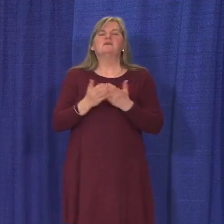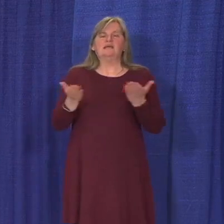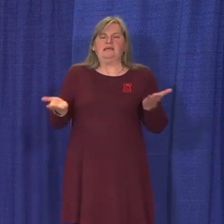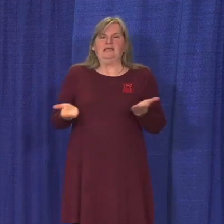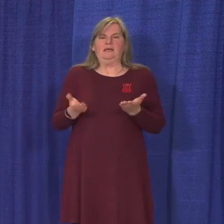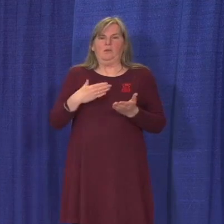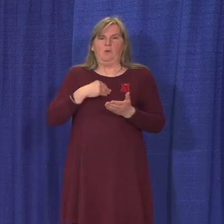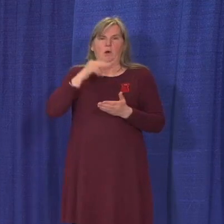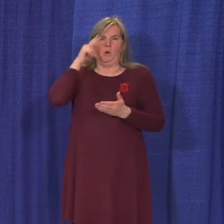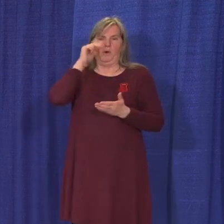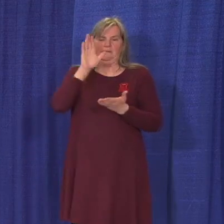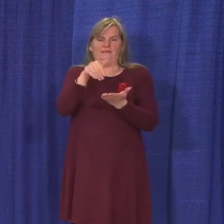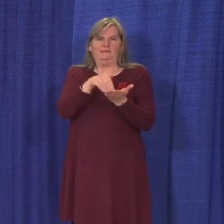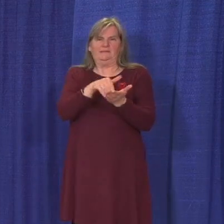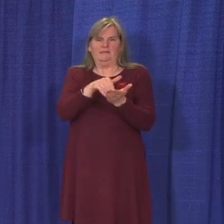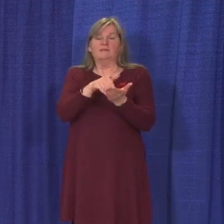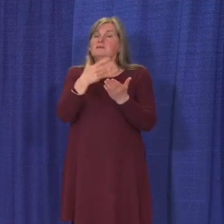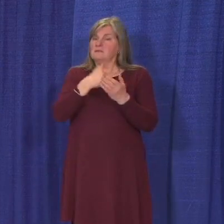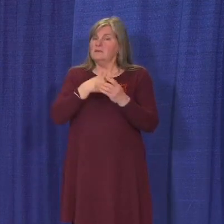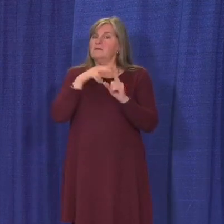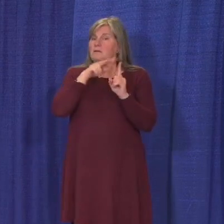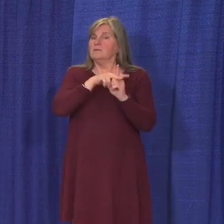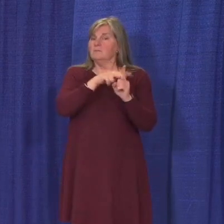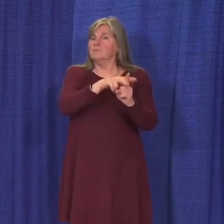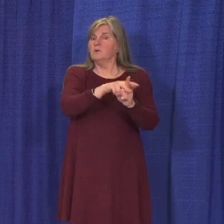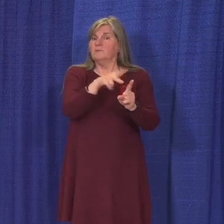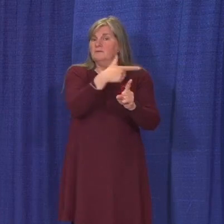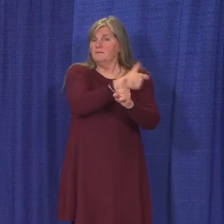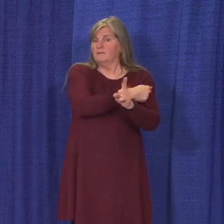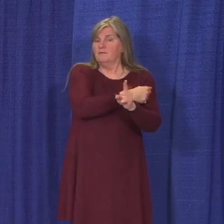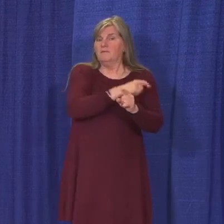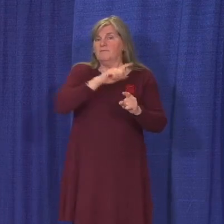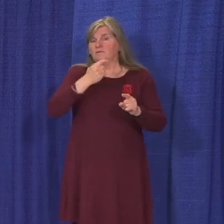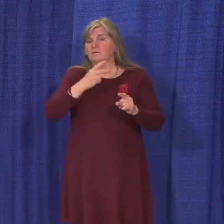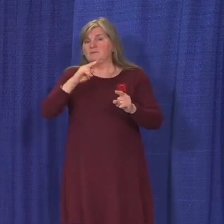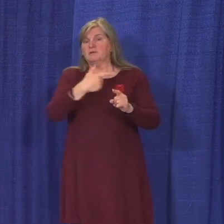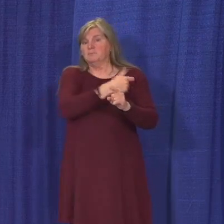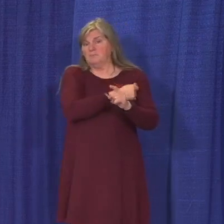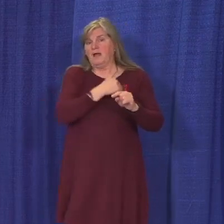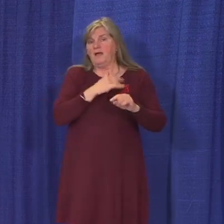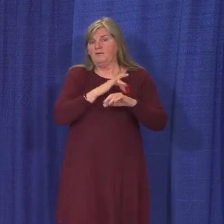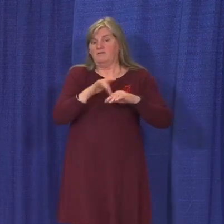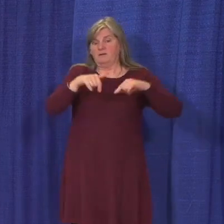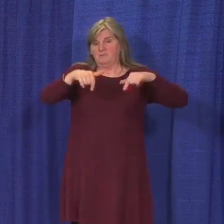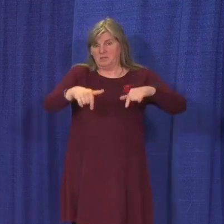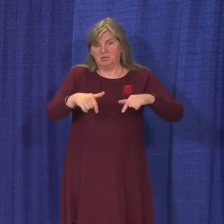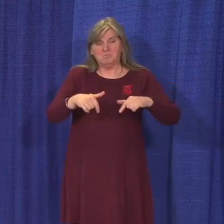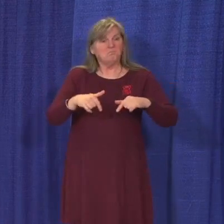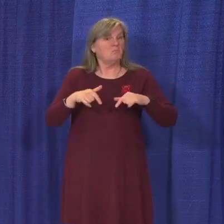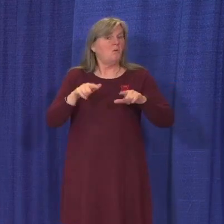The more people who receive them the safer we will be and the sooner we will be able to return